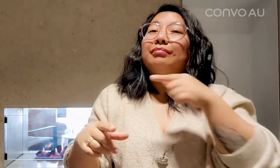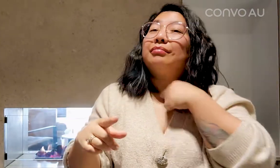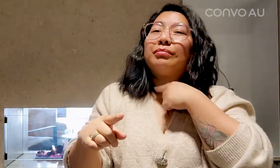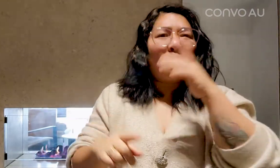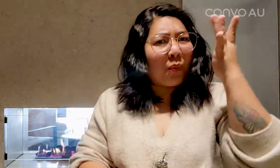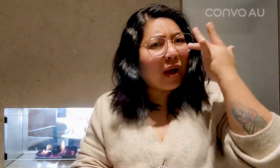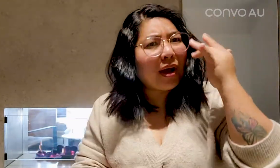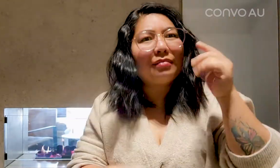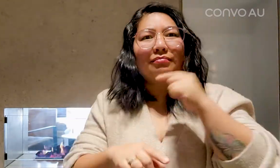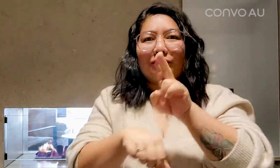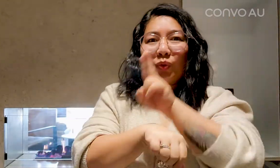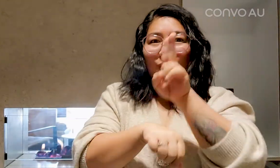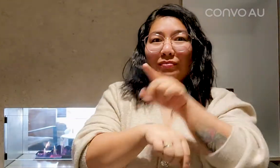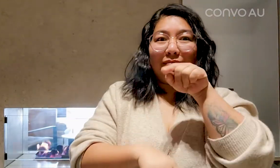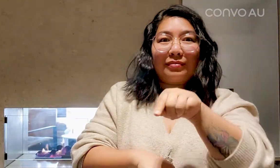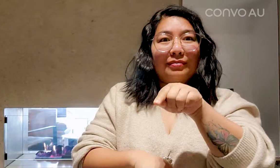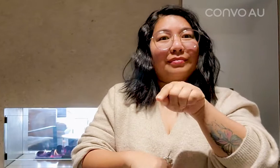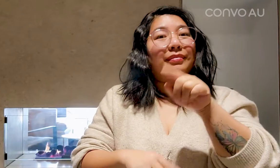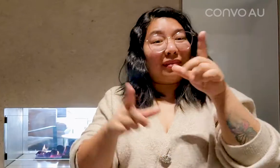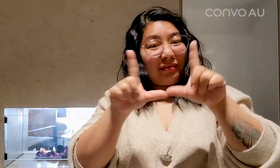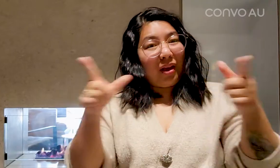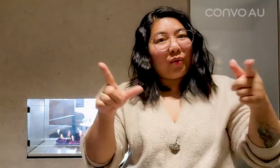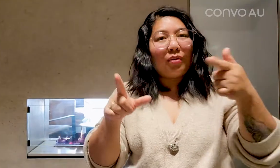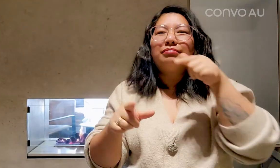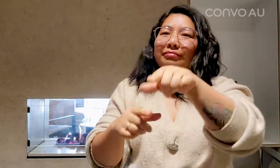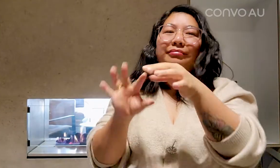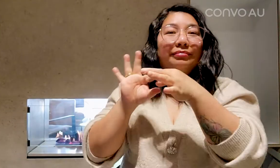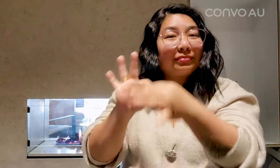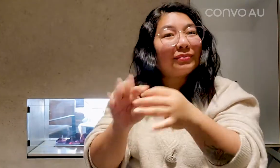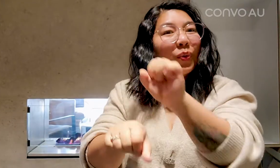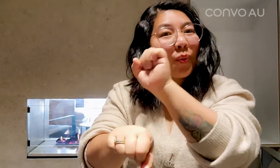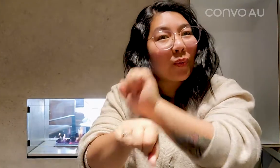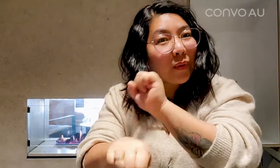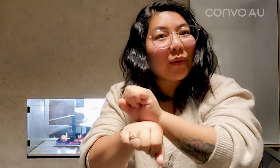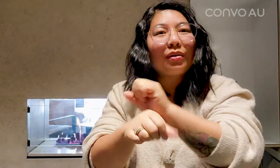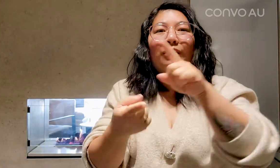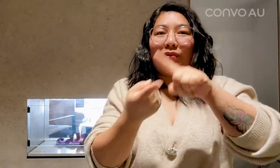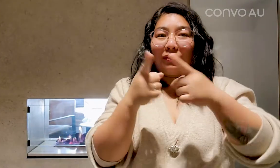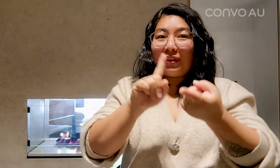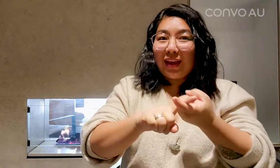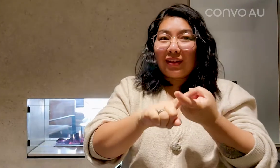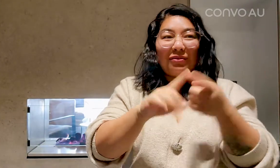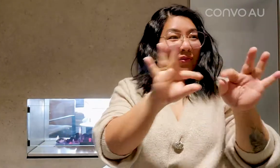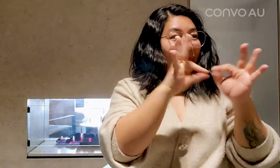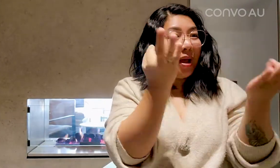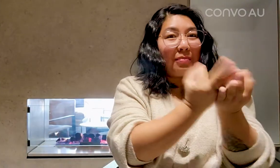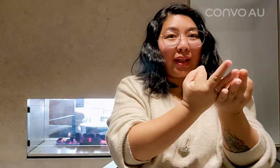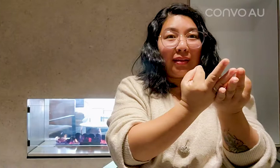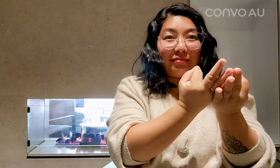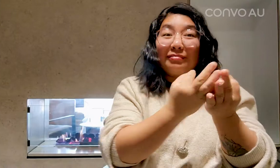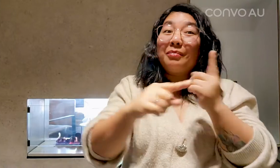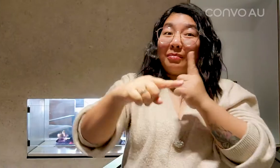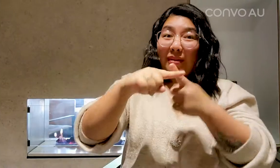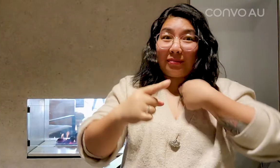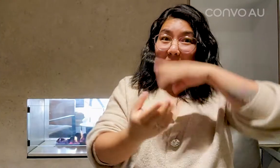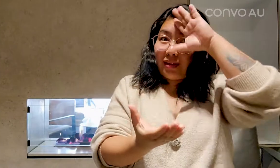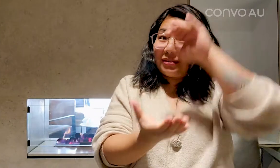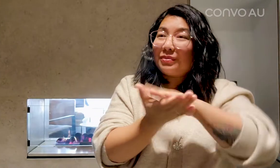I use Auslan for work, friends, family and especially with my husband.